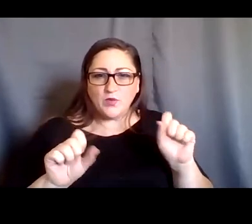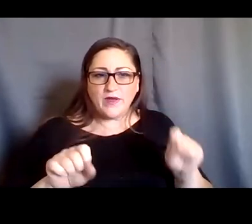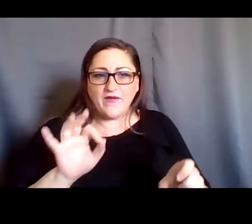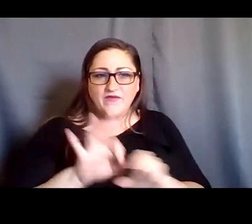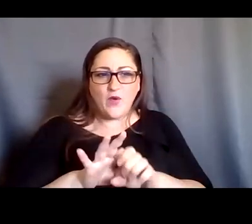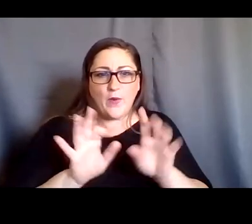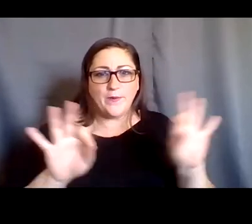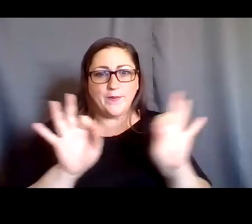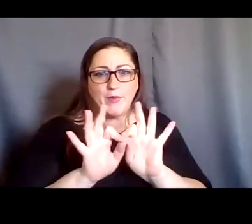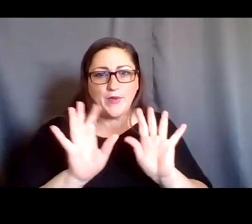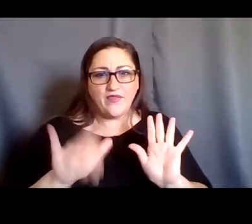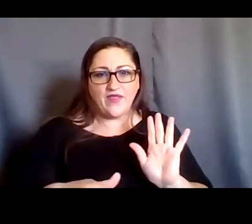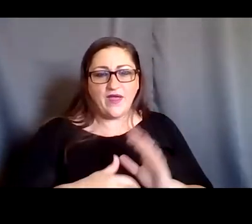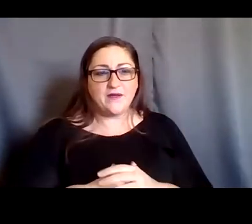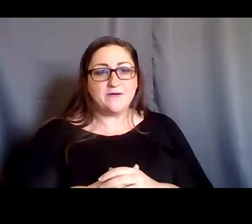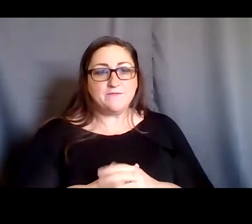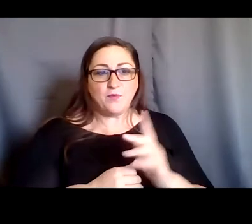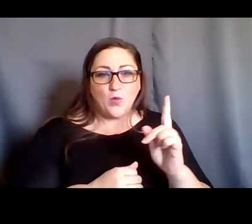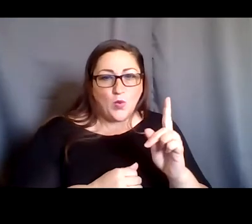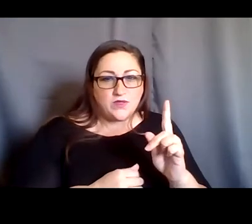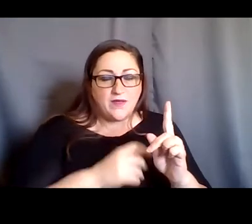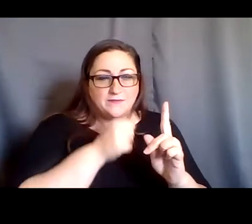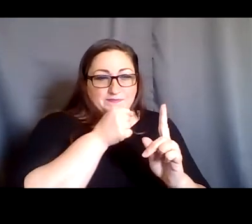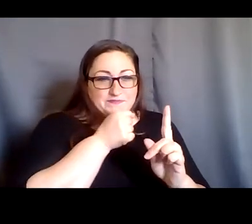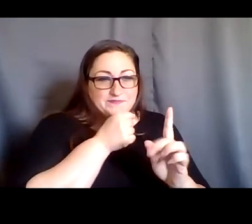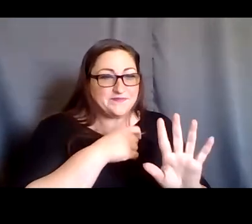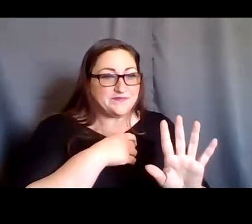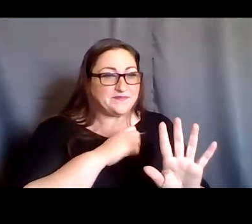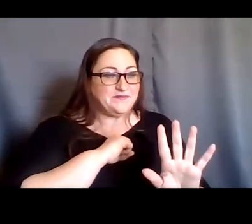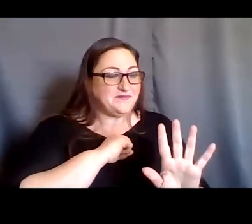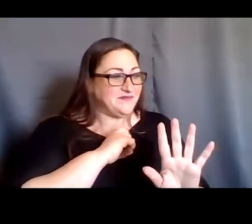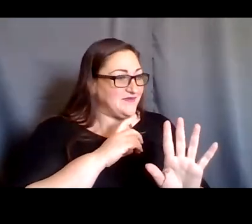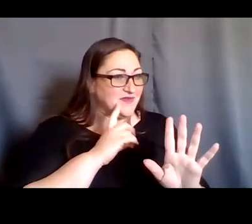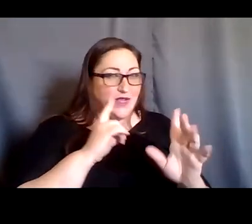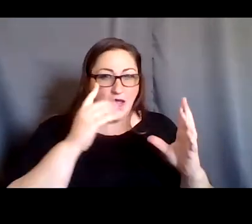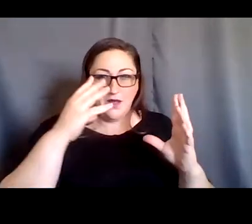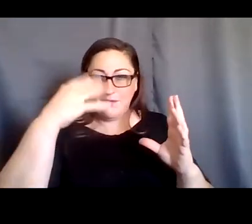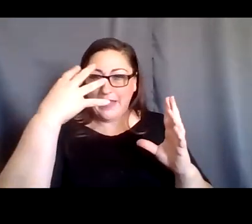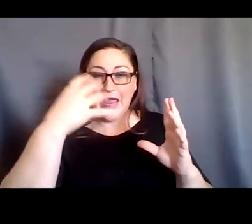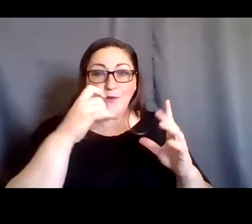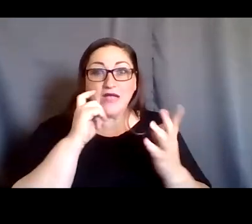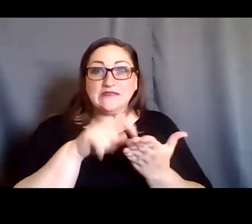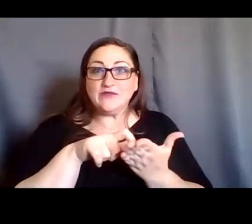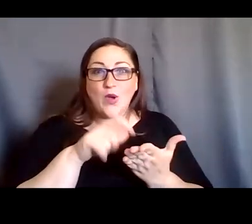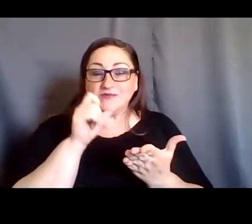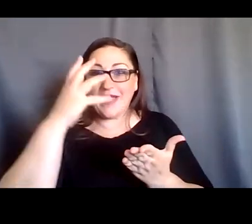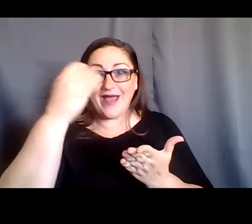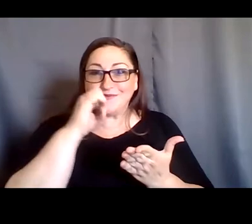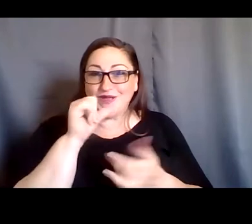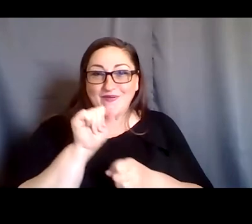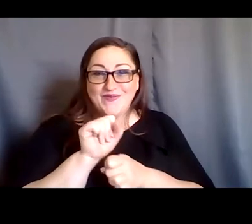Excuse me, I’m very sorry. I just learned that my camera is not working.